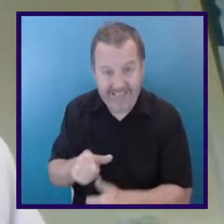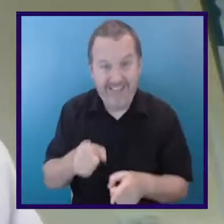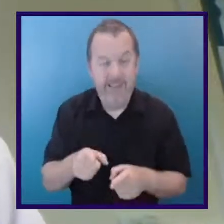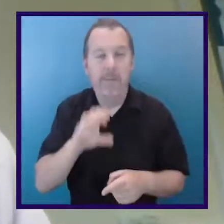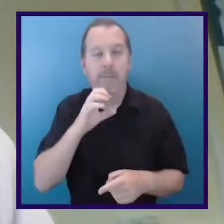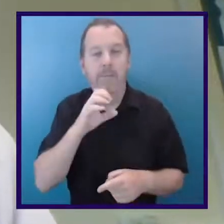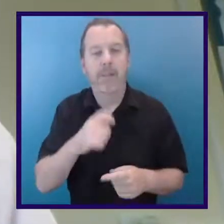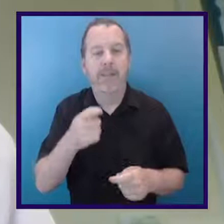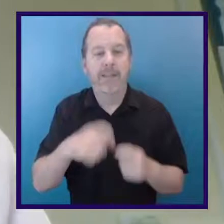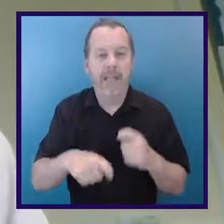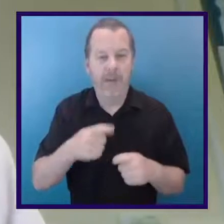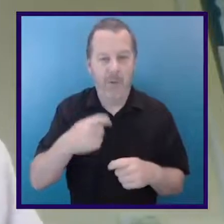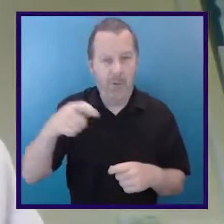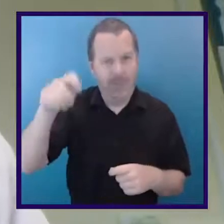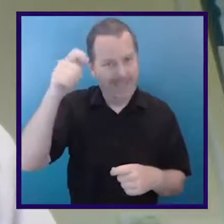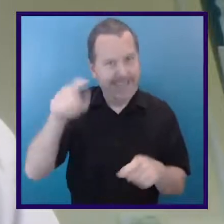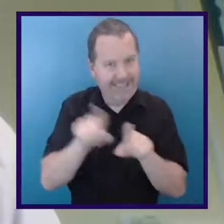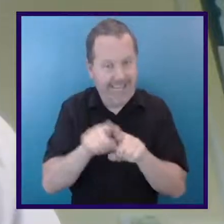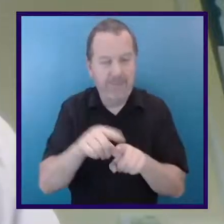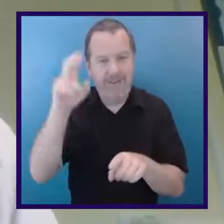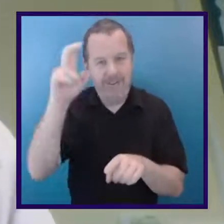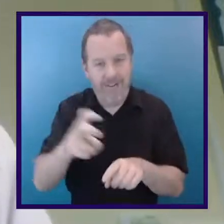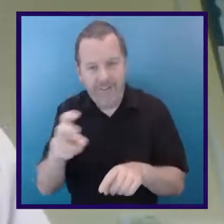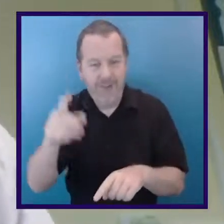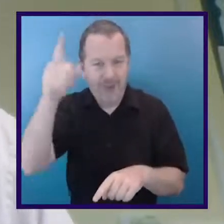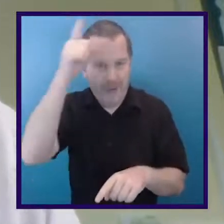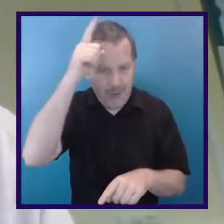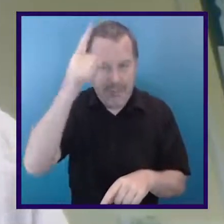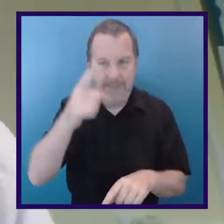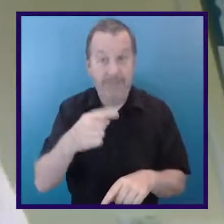Again, because we had been learning Spanish – I know Ian we had talked about French